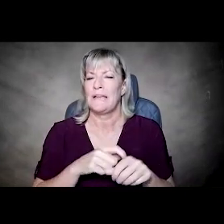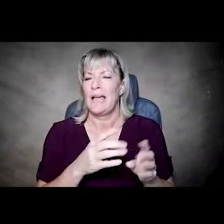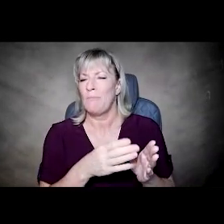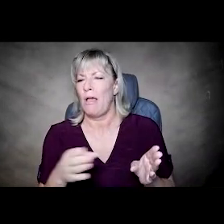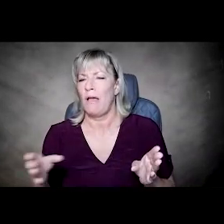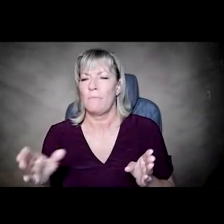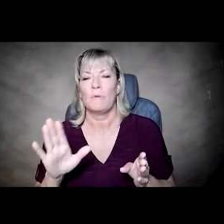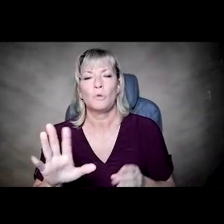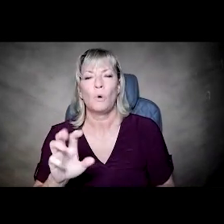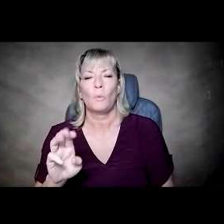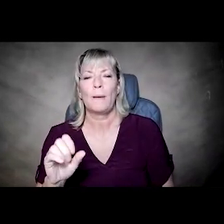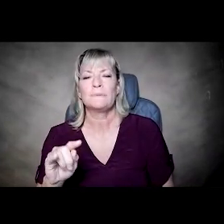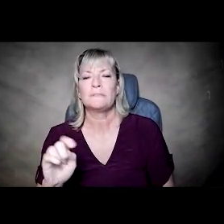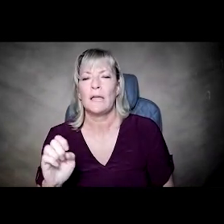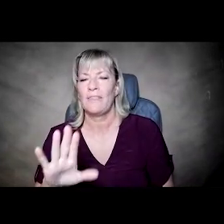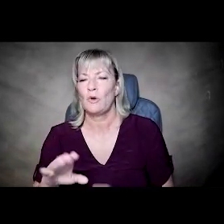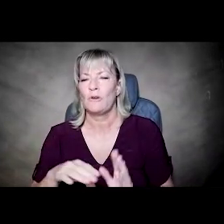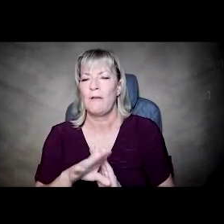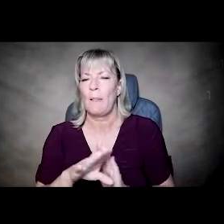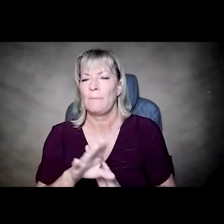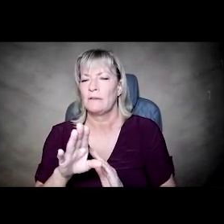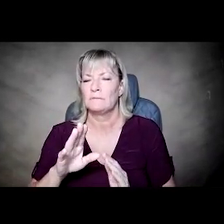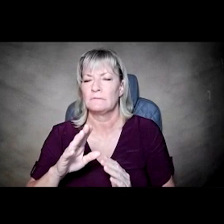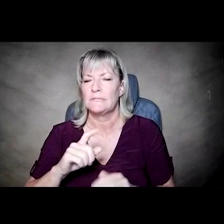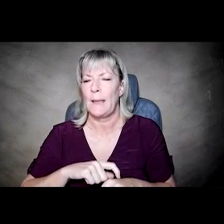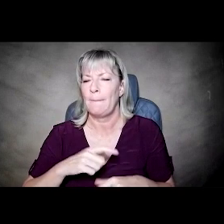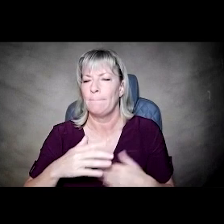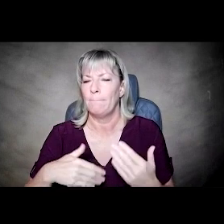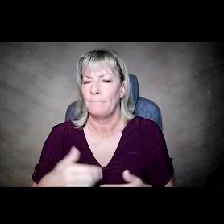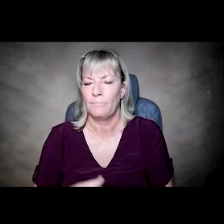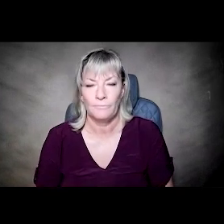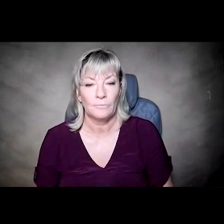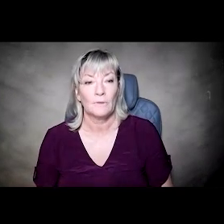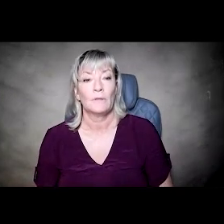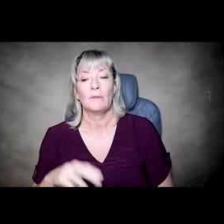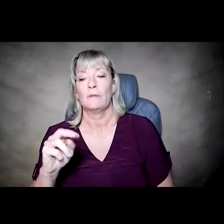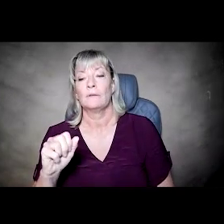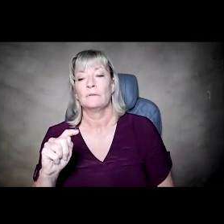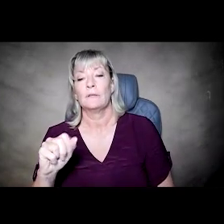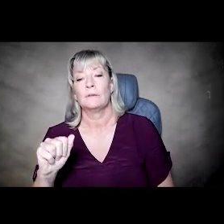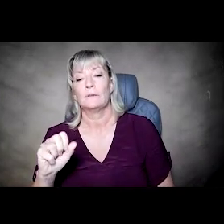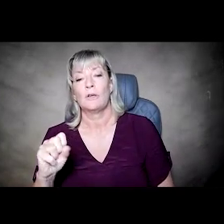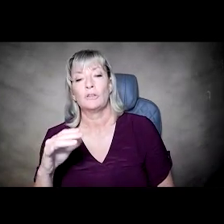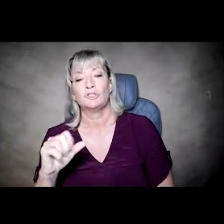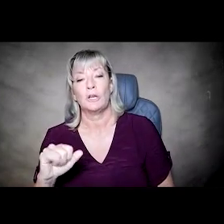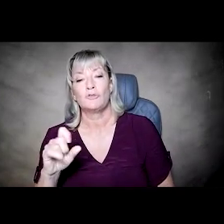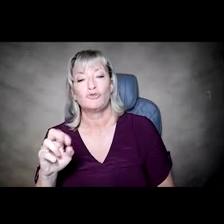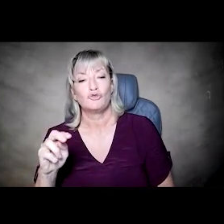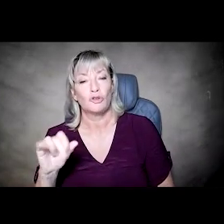for us on your website’s development. [Dacia] Natasha Jerde announced the DIF